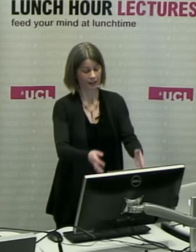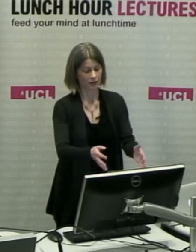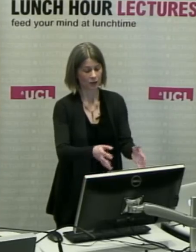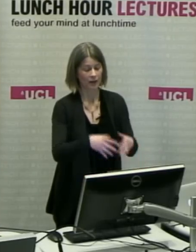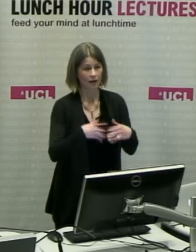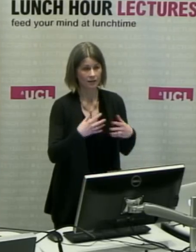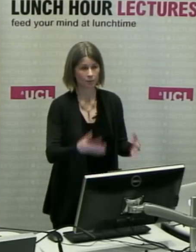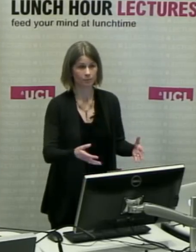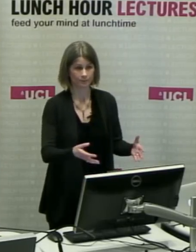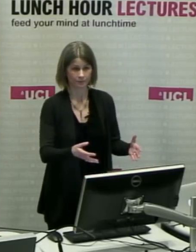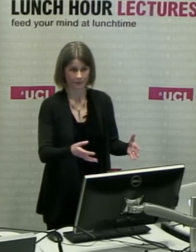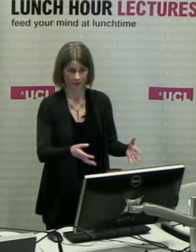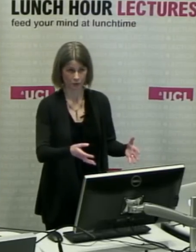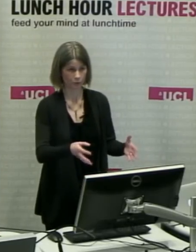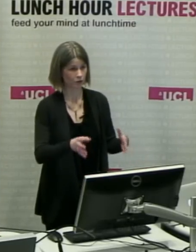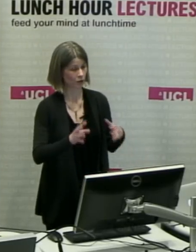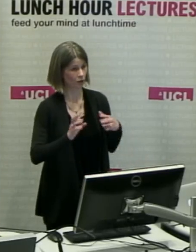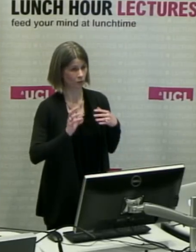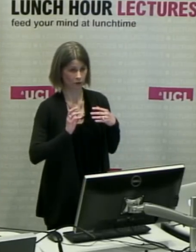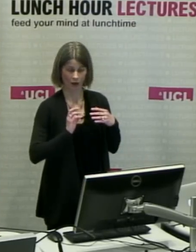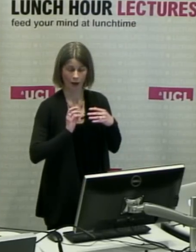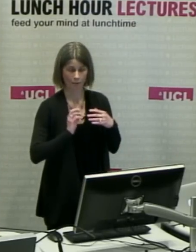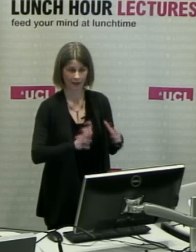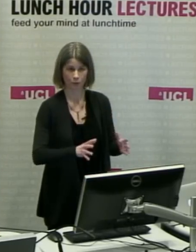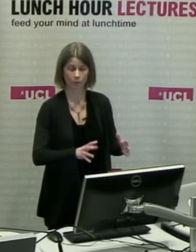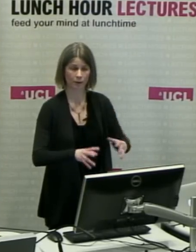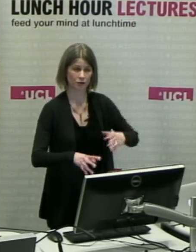There are some deaf schools that use a bilingual approach.